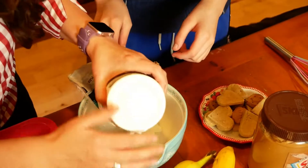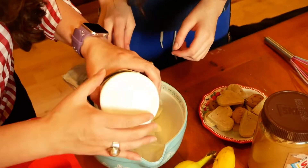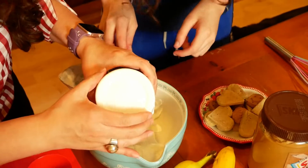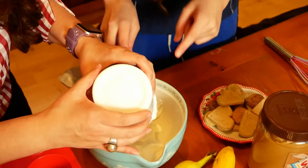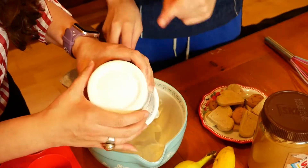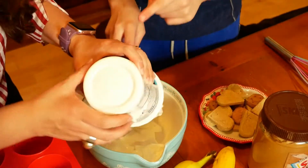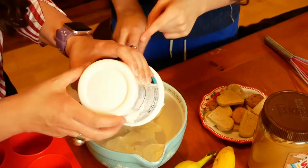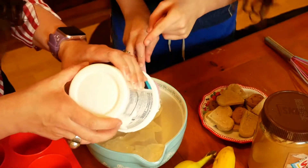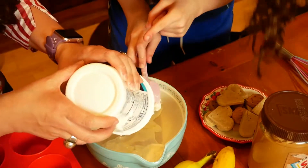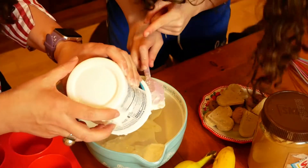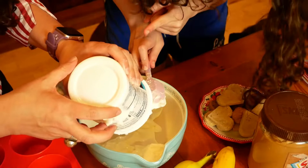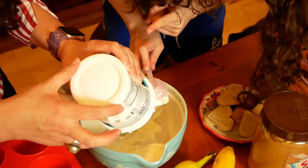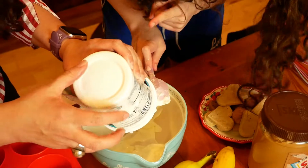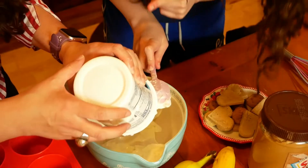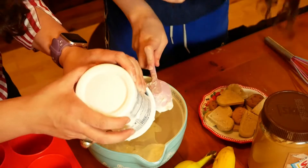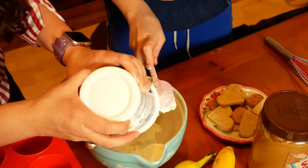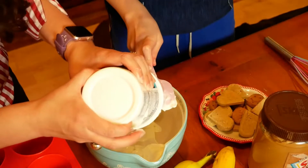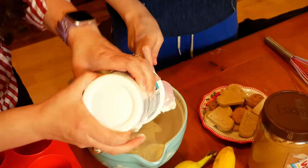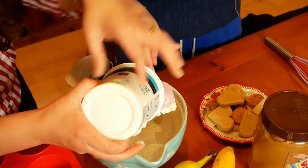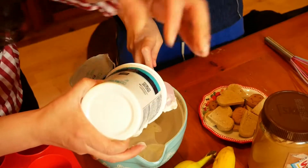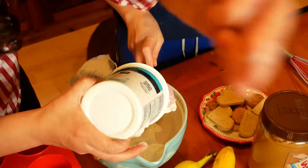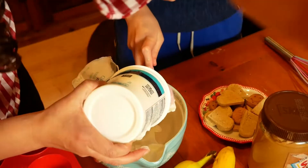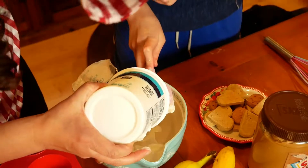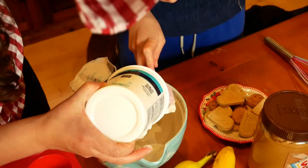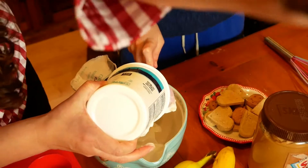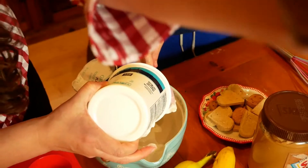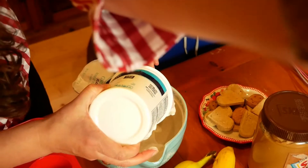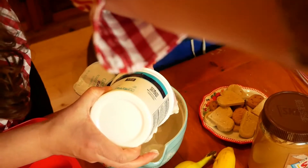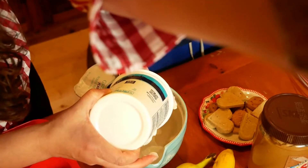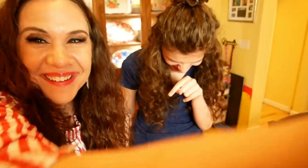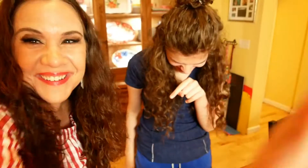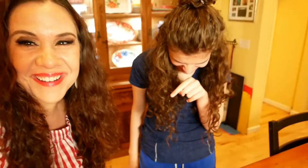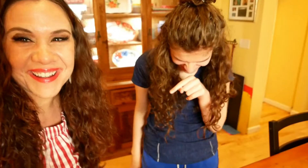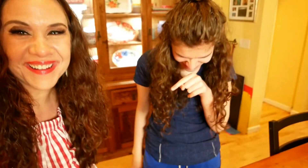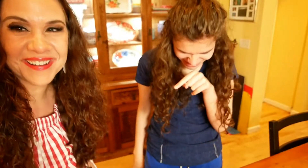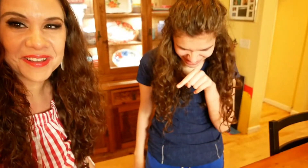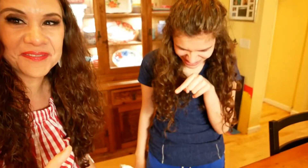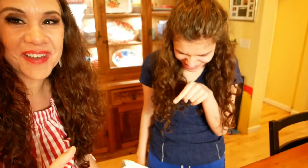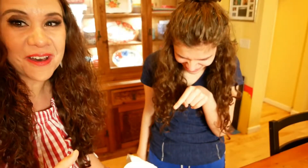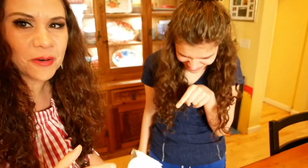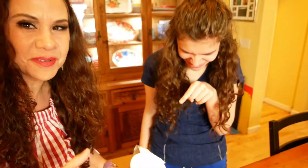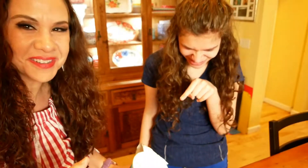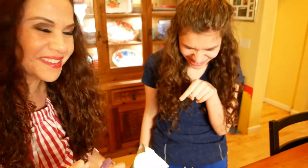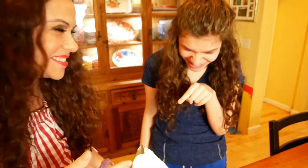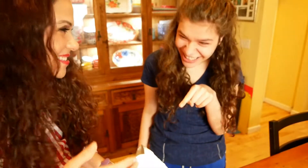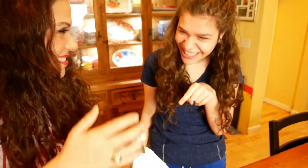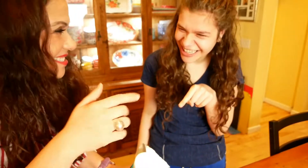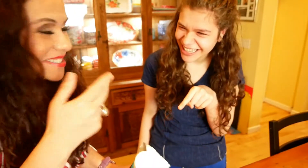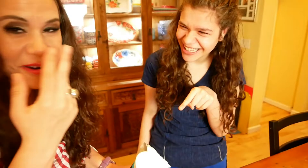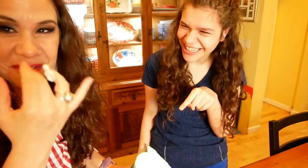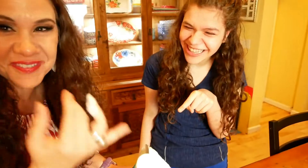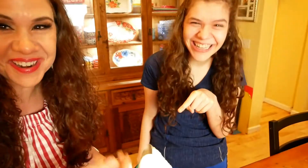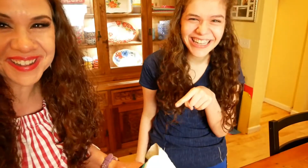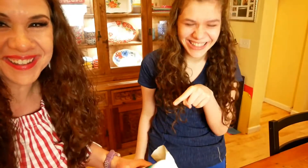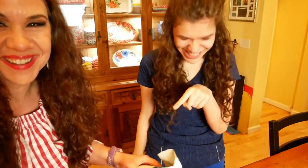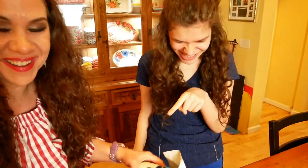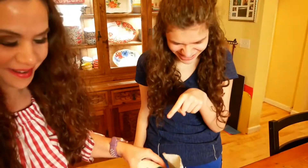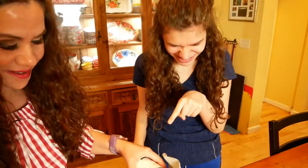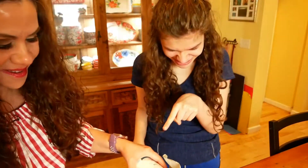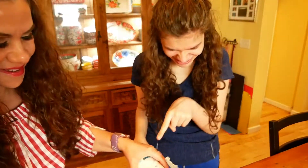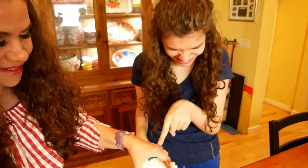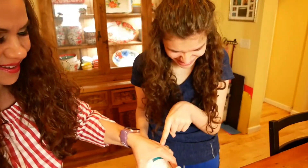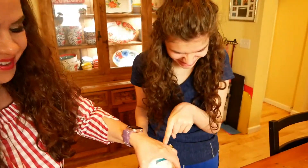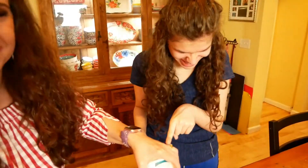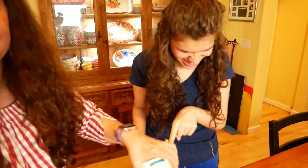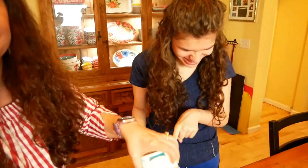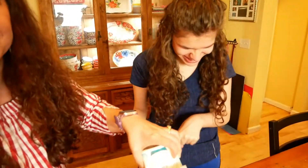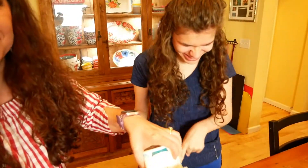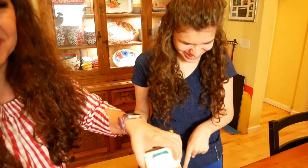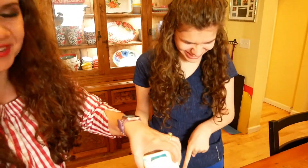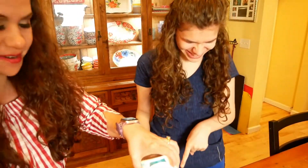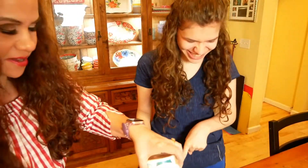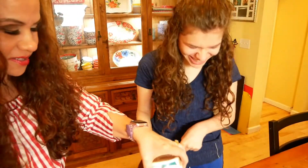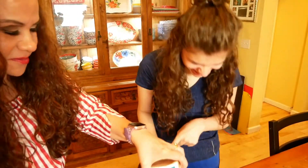involved or anything like that. It fell. And Elena thinks it's so funny okay it did fall in okay so we're